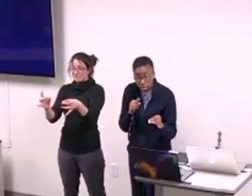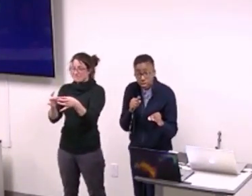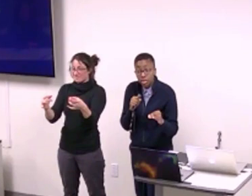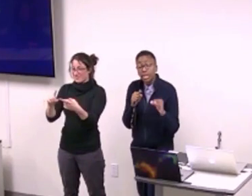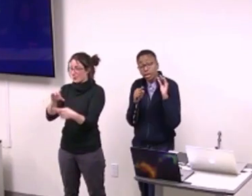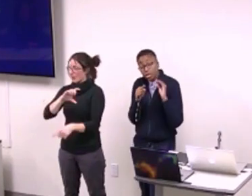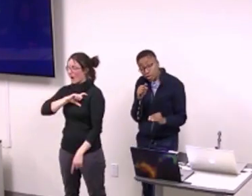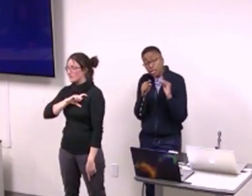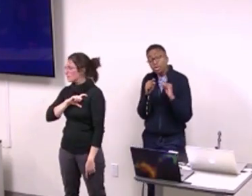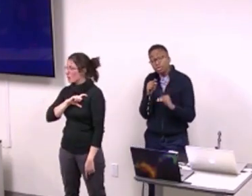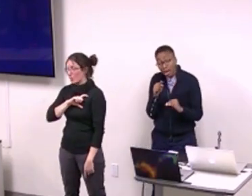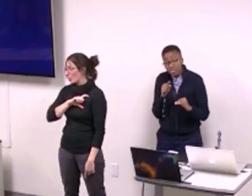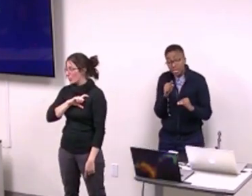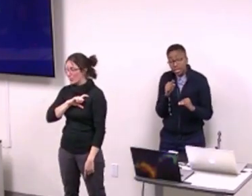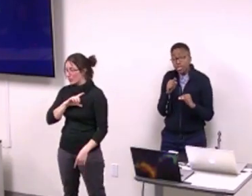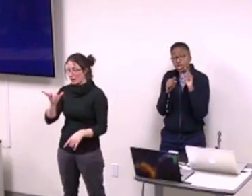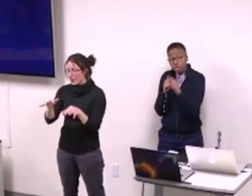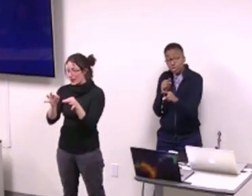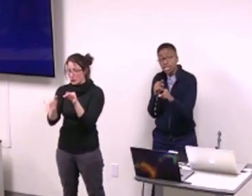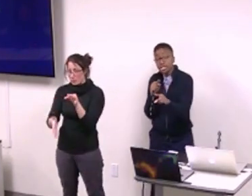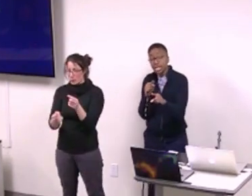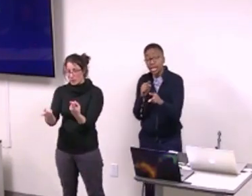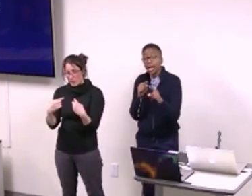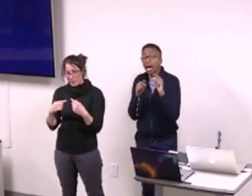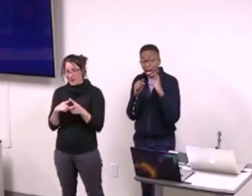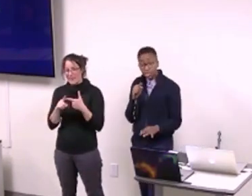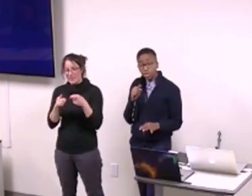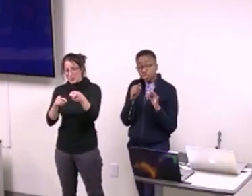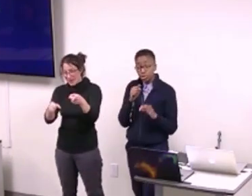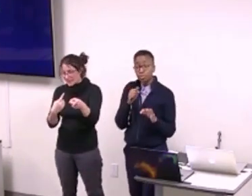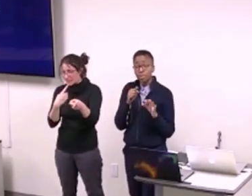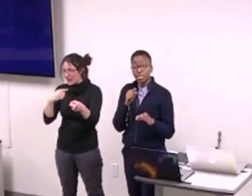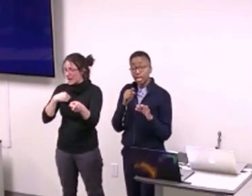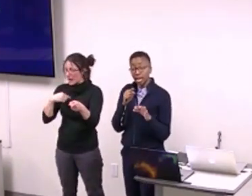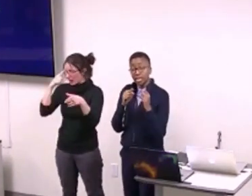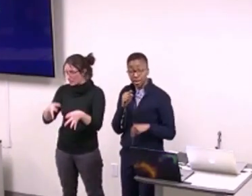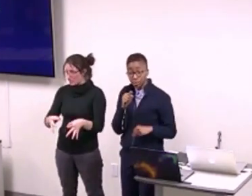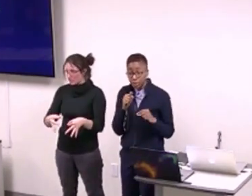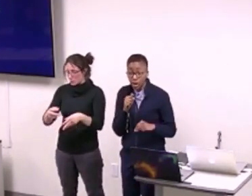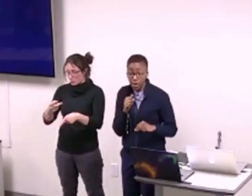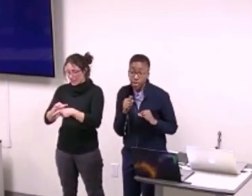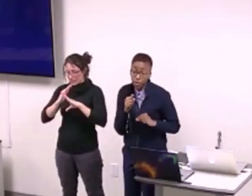They are literally arriving so you can say, "I choose to remain silent, and I require a lawyer."